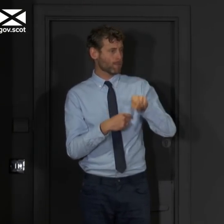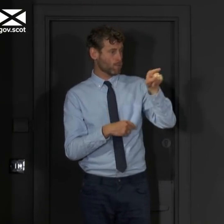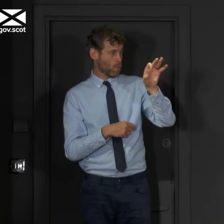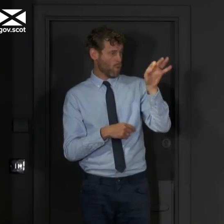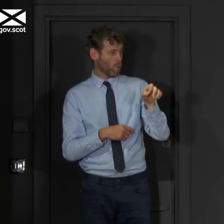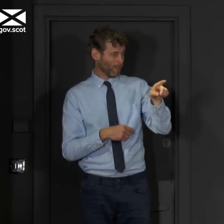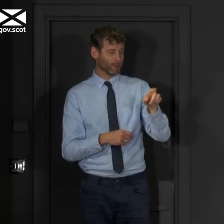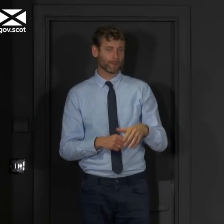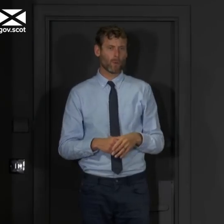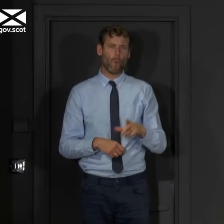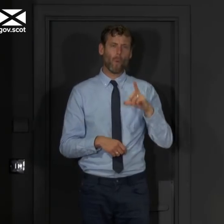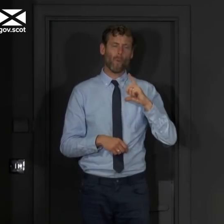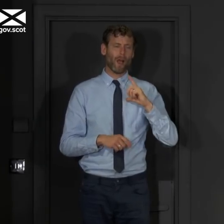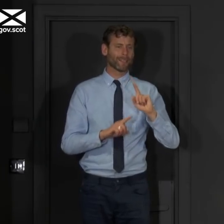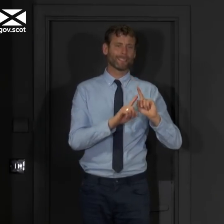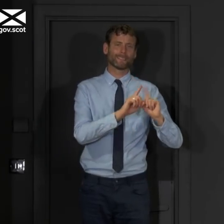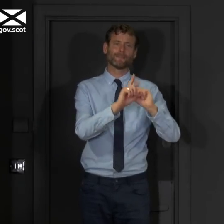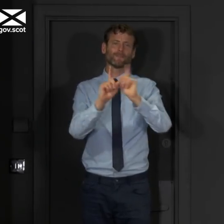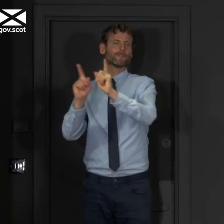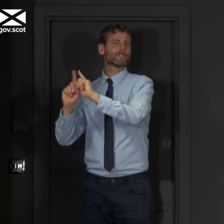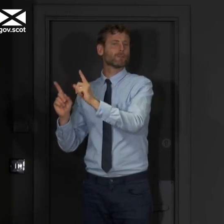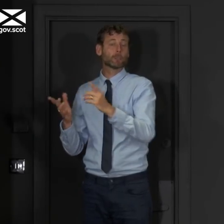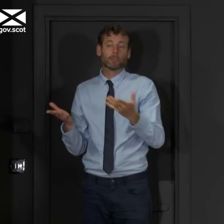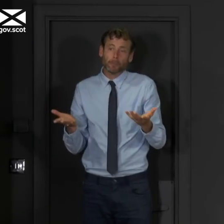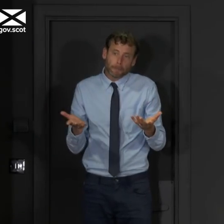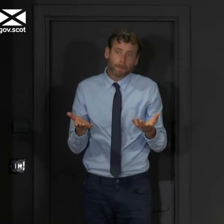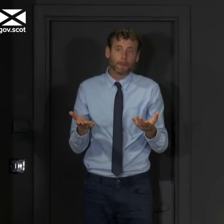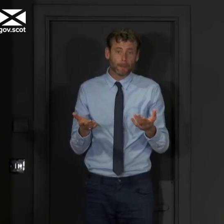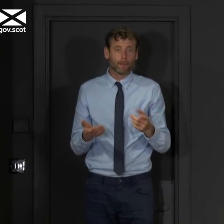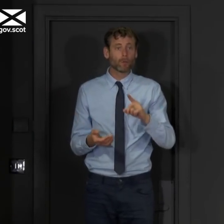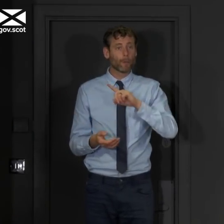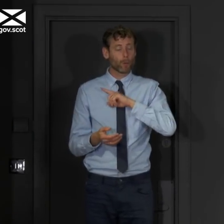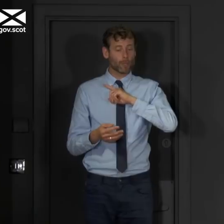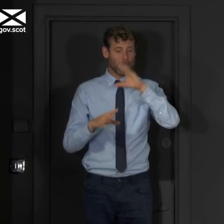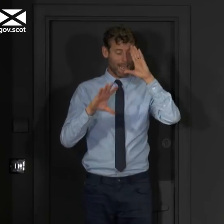there, why is this local authority determined, is because education childcare is the statutory